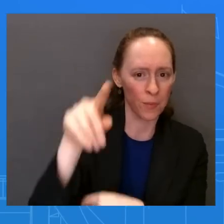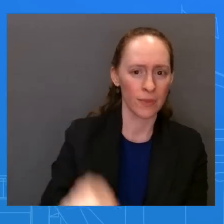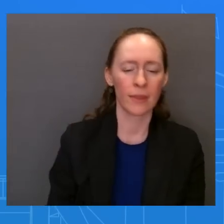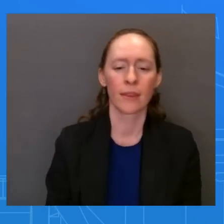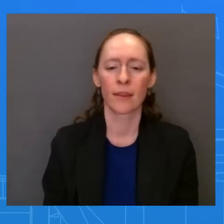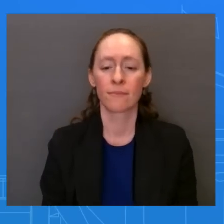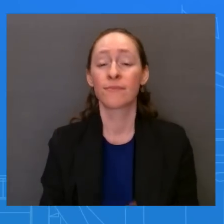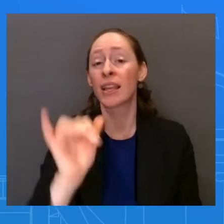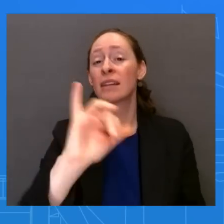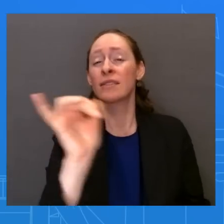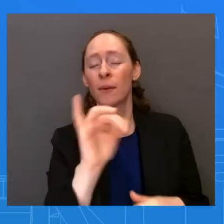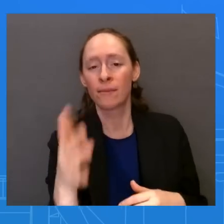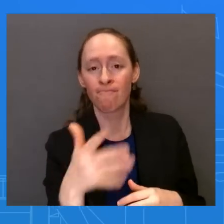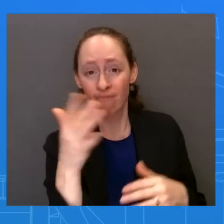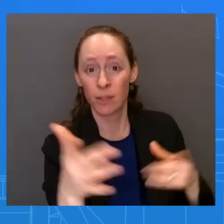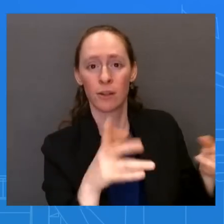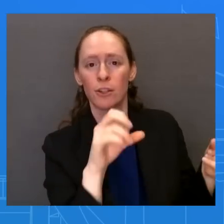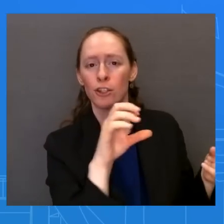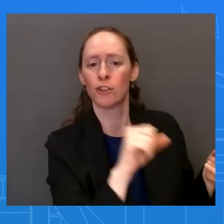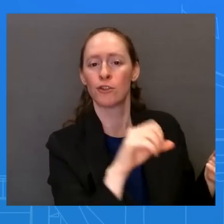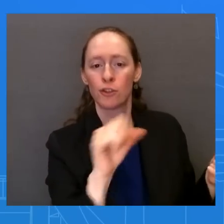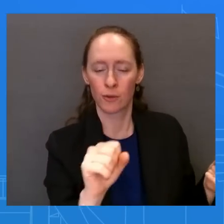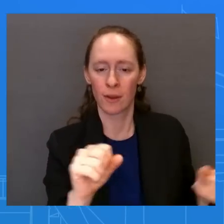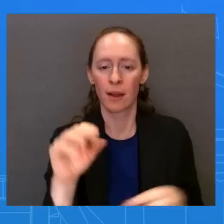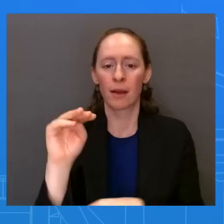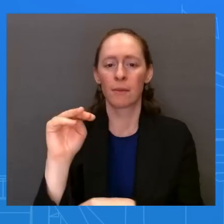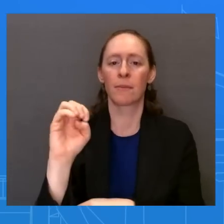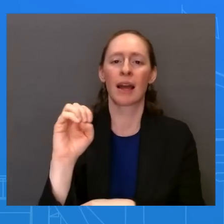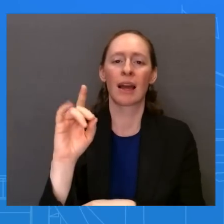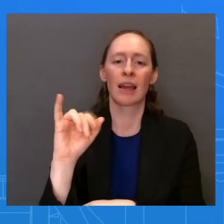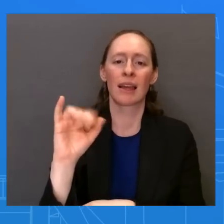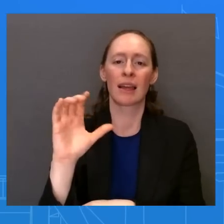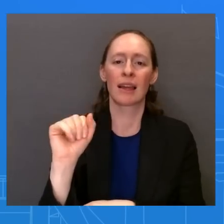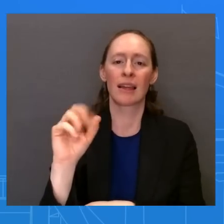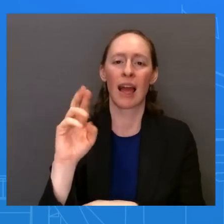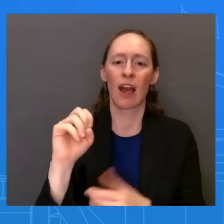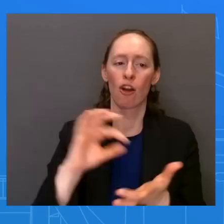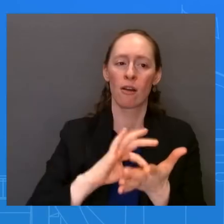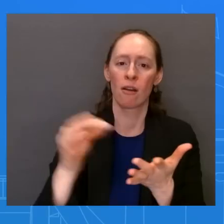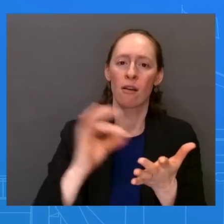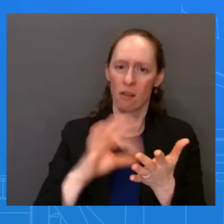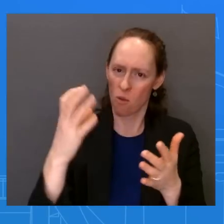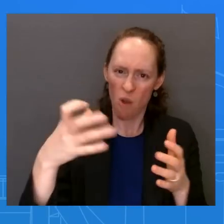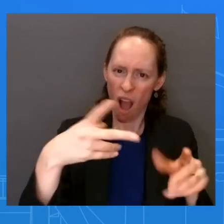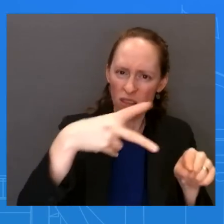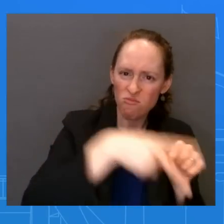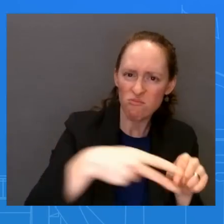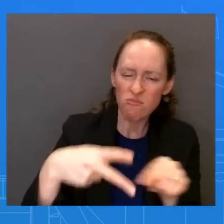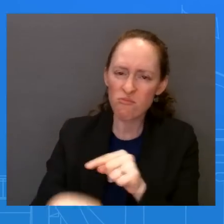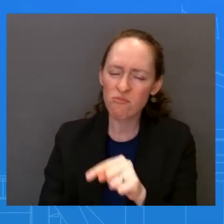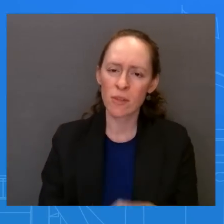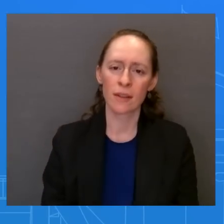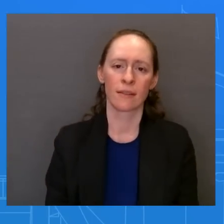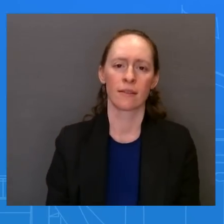Their very first vote of the new Congress was a bill to worsen inflation and tax welfare for the rich.